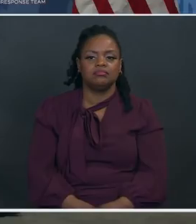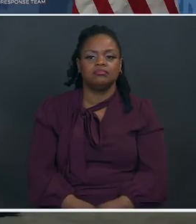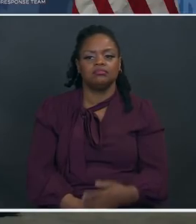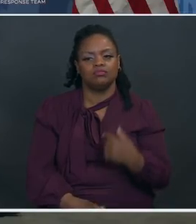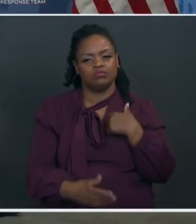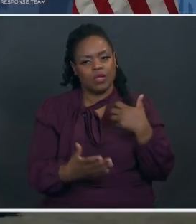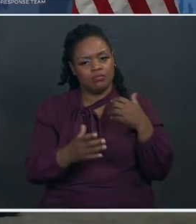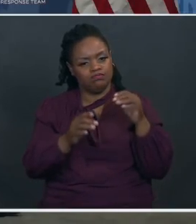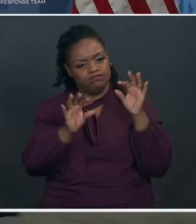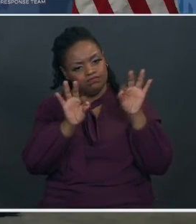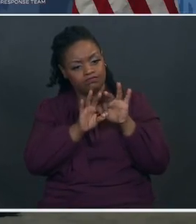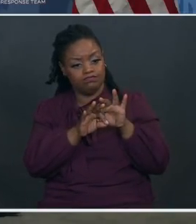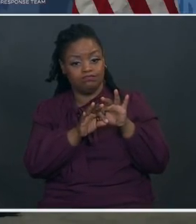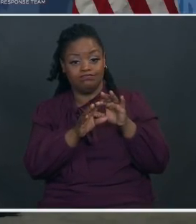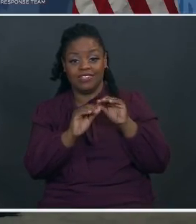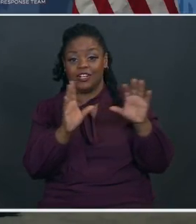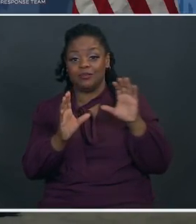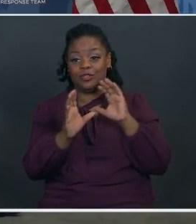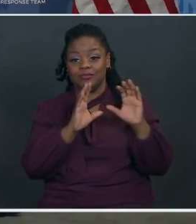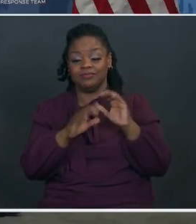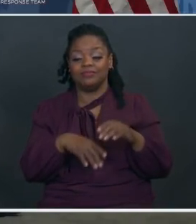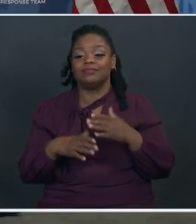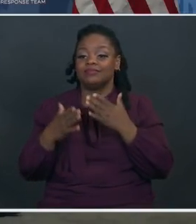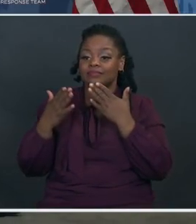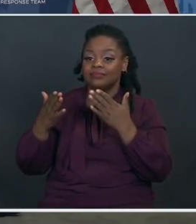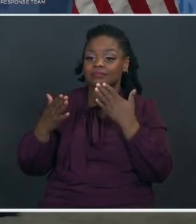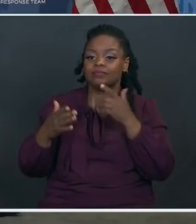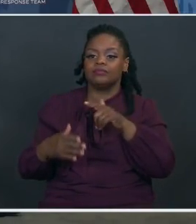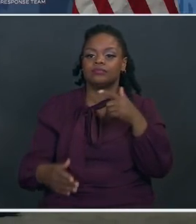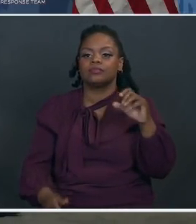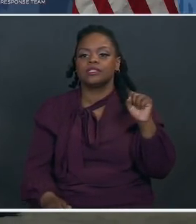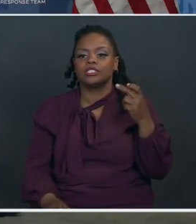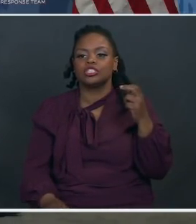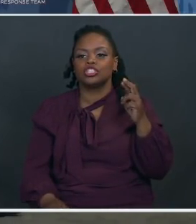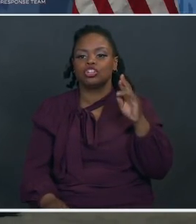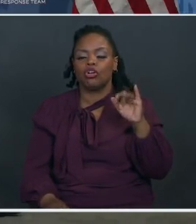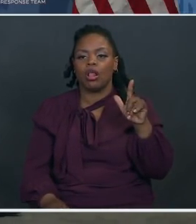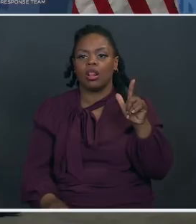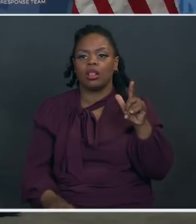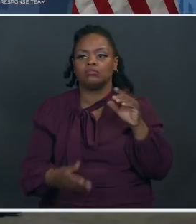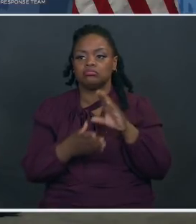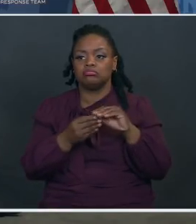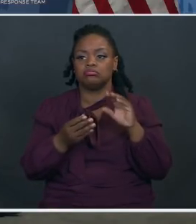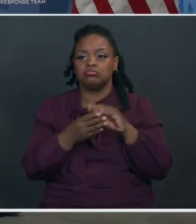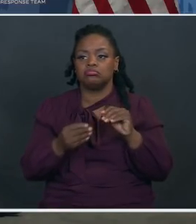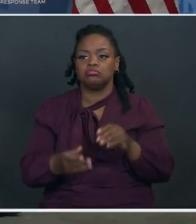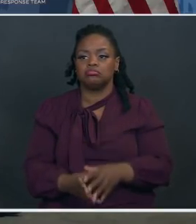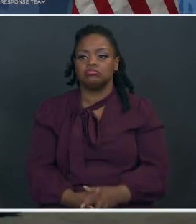Male Speaker: Great. Let's go to Sheryl Stolberg at The Times next. The Press: Thank you for doing this call,